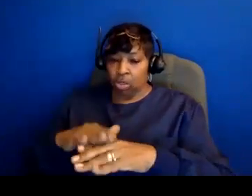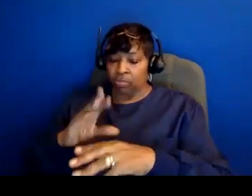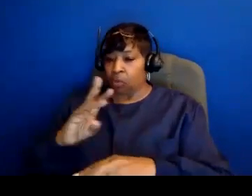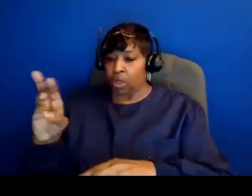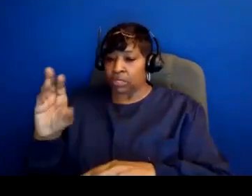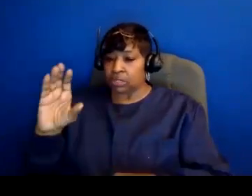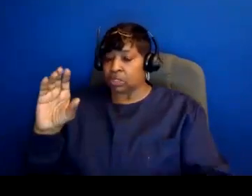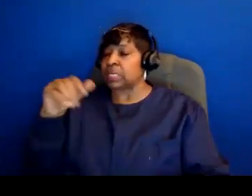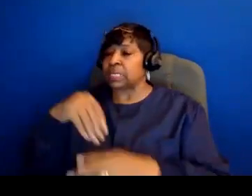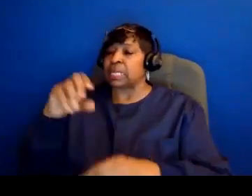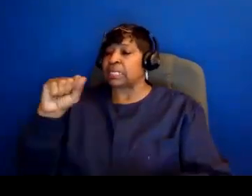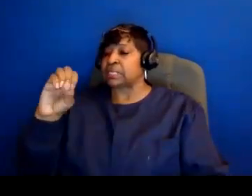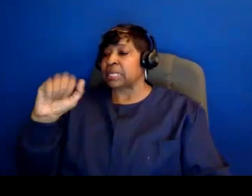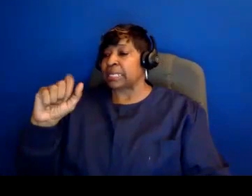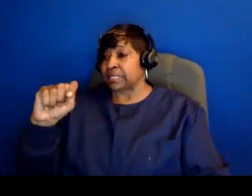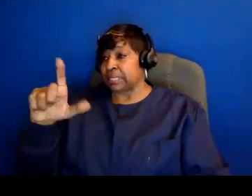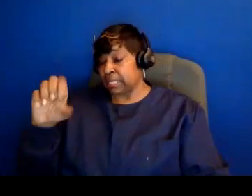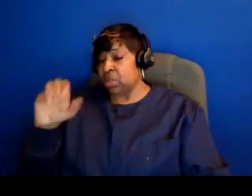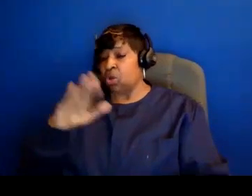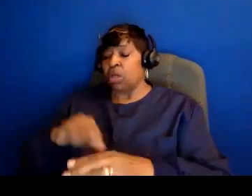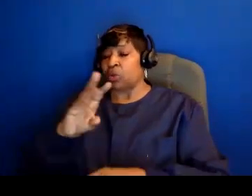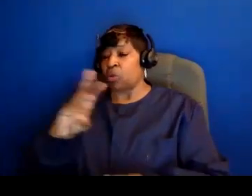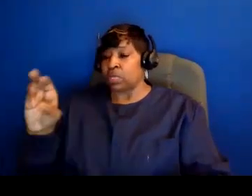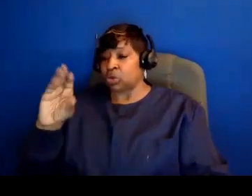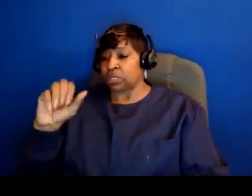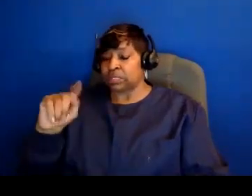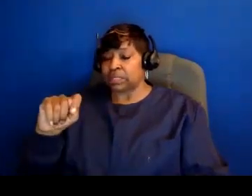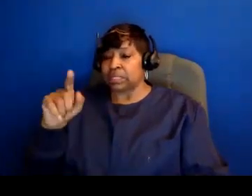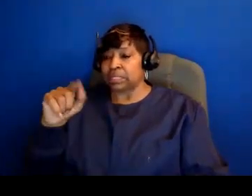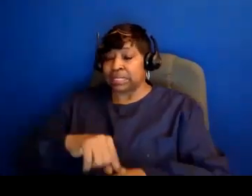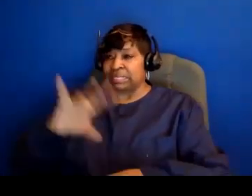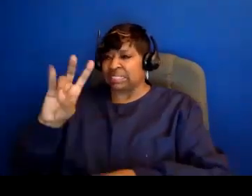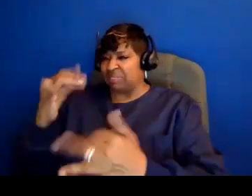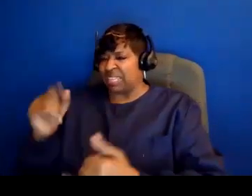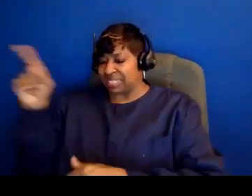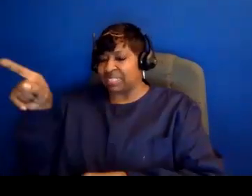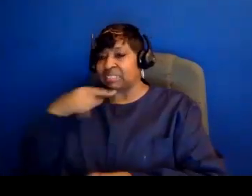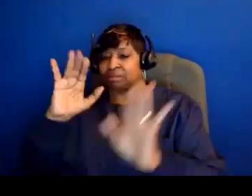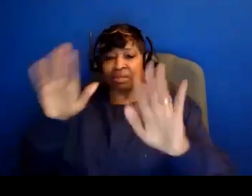lauravanpuymbrouck: this information is very much you know her baby